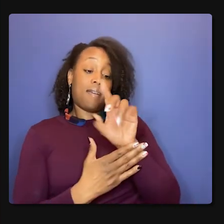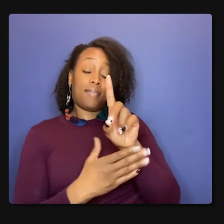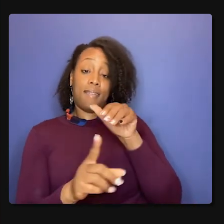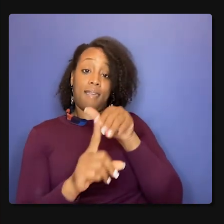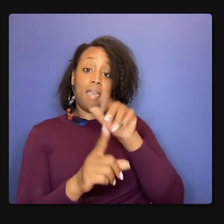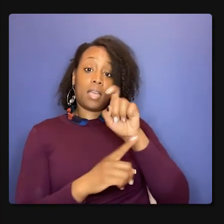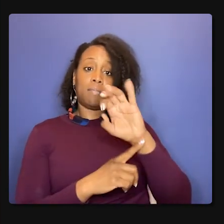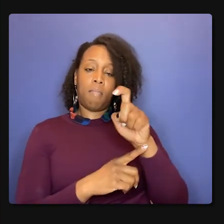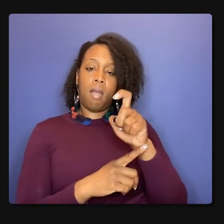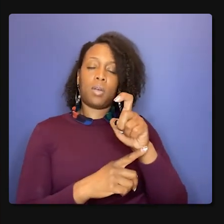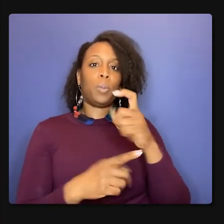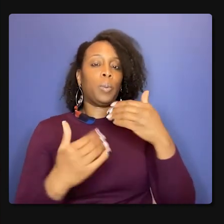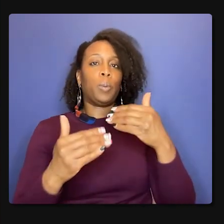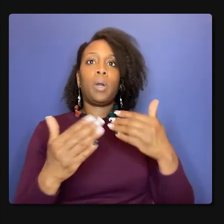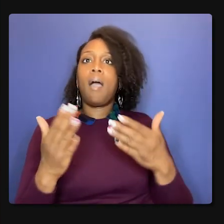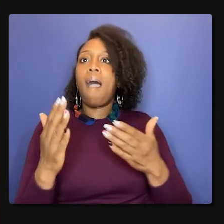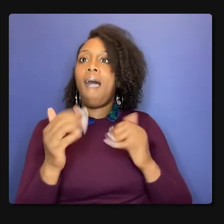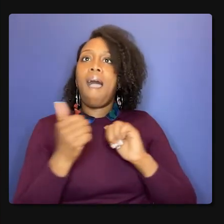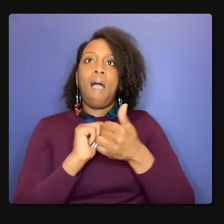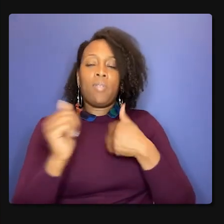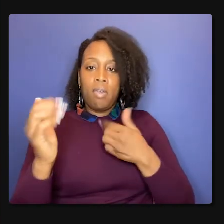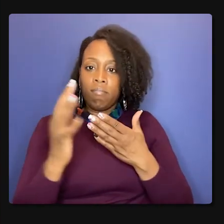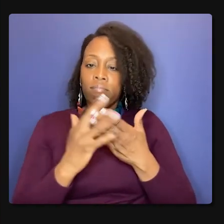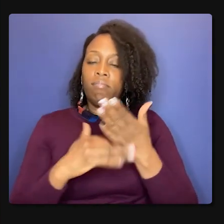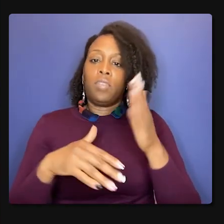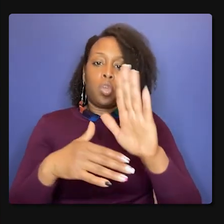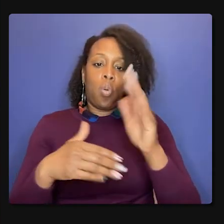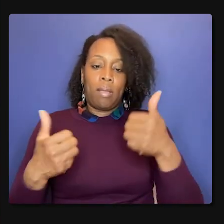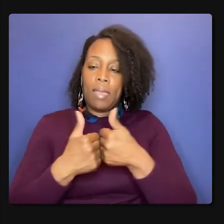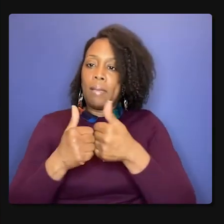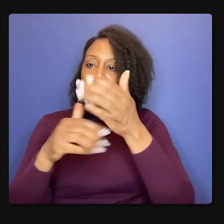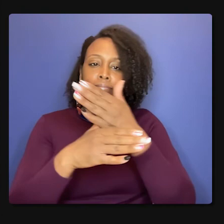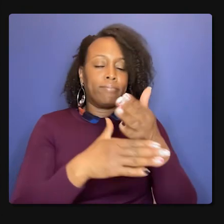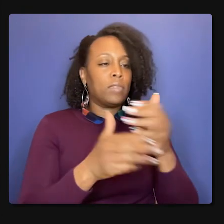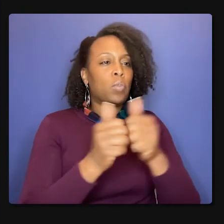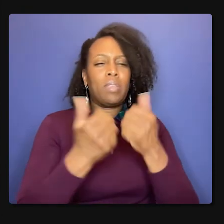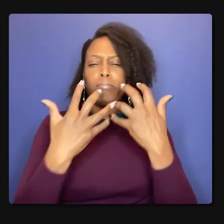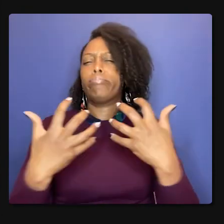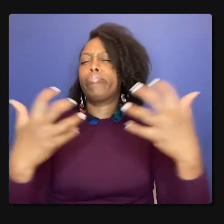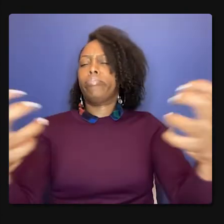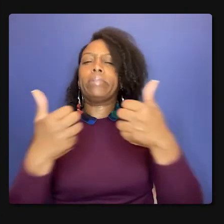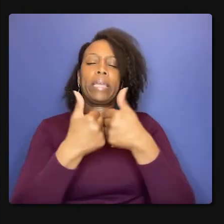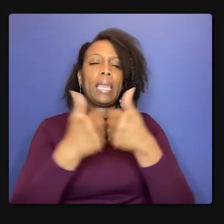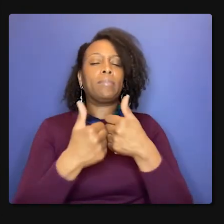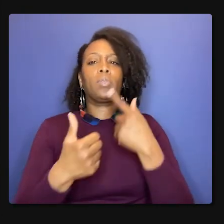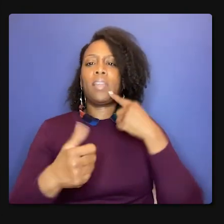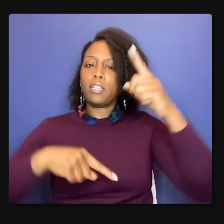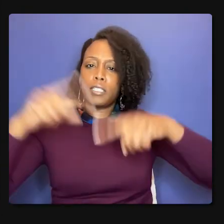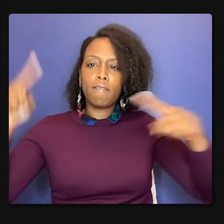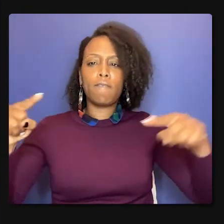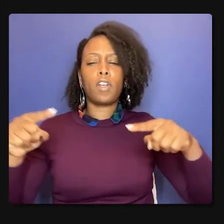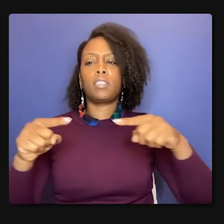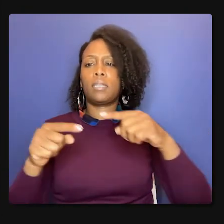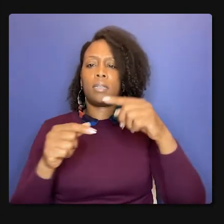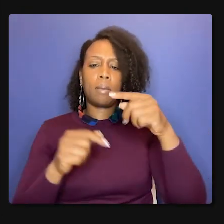I truly believe ID@Xbox is the gateway to sharing your game with millions of gamers on a trusted and diverse platform.